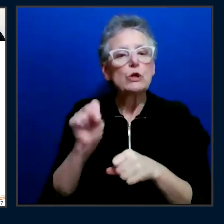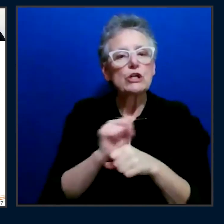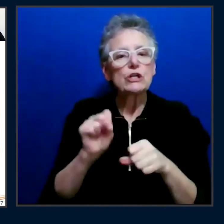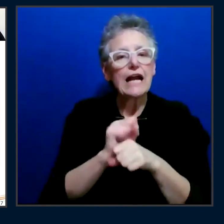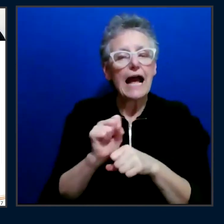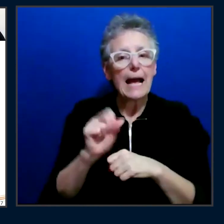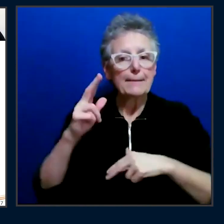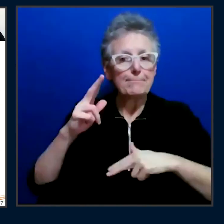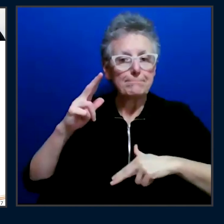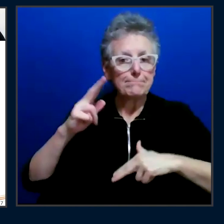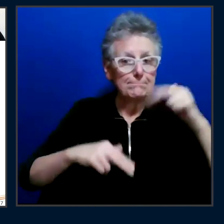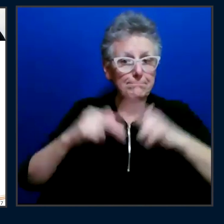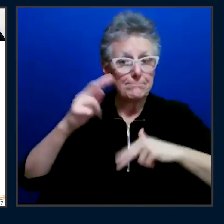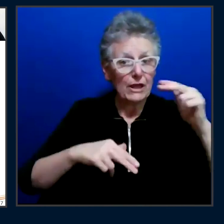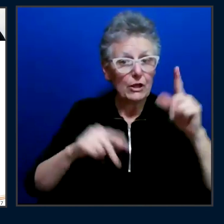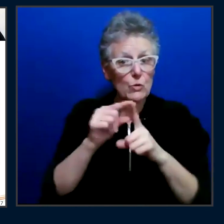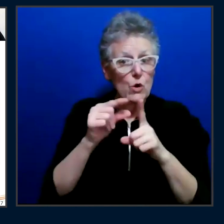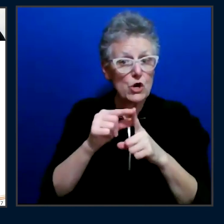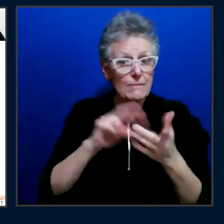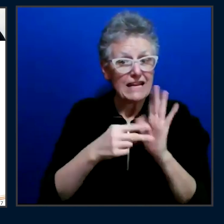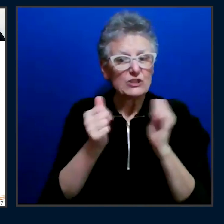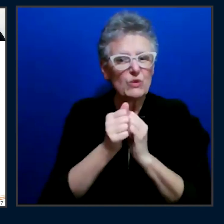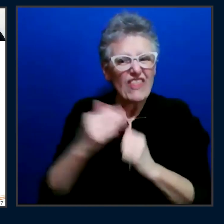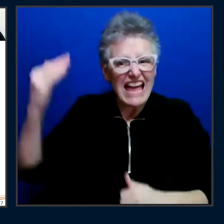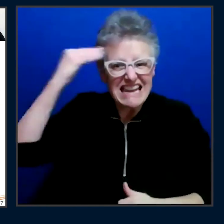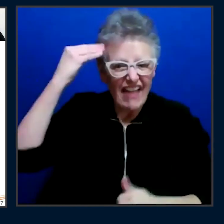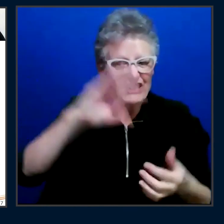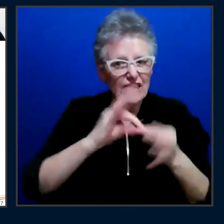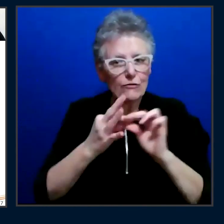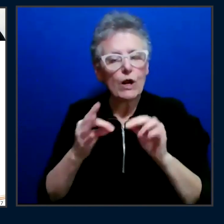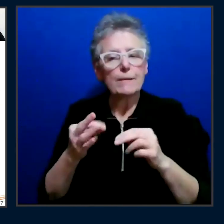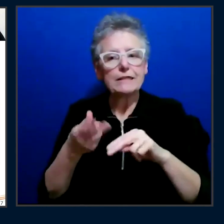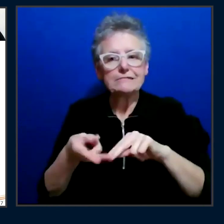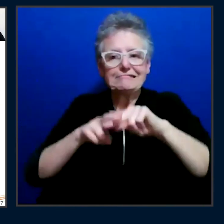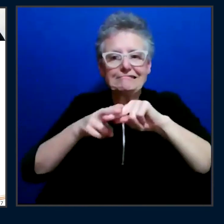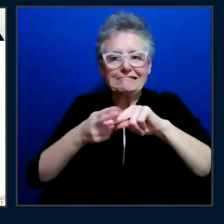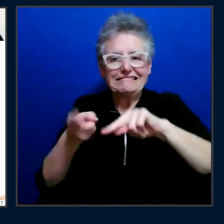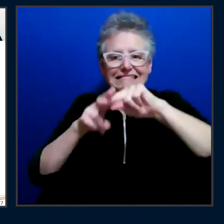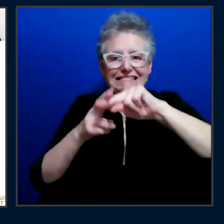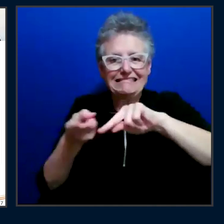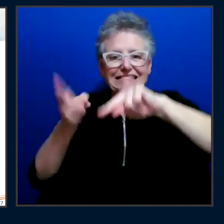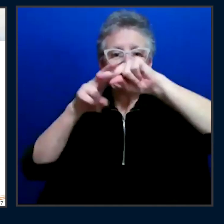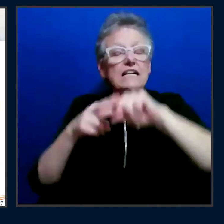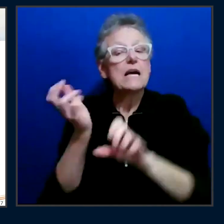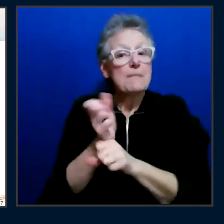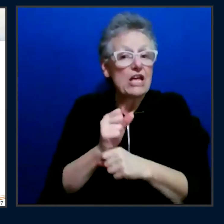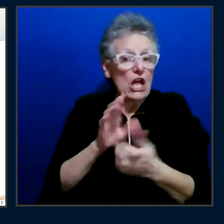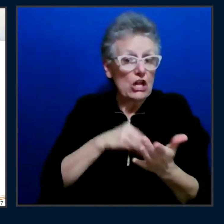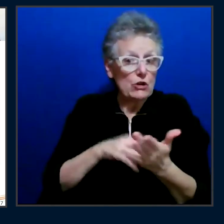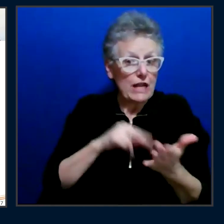building word meaning through knowledge networks. So scaffolding, making the learning meaningful